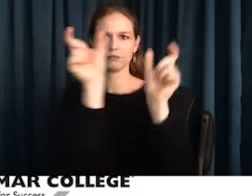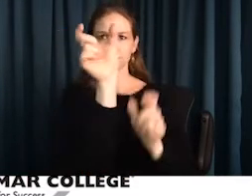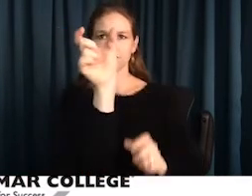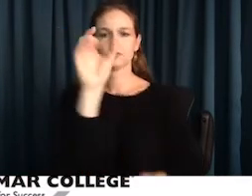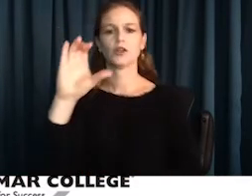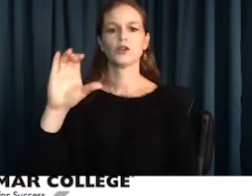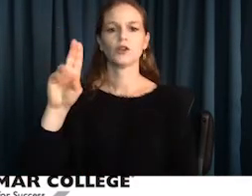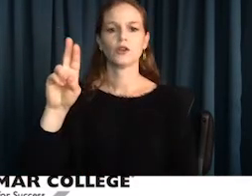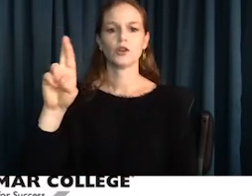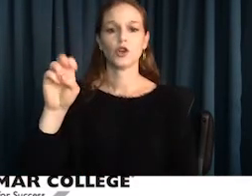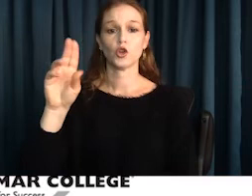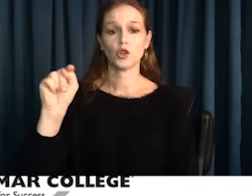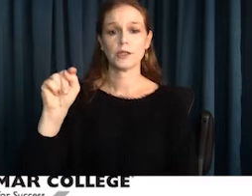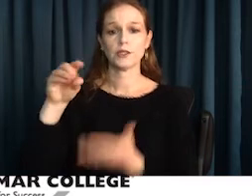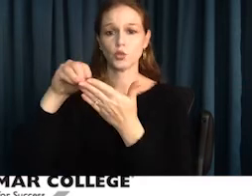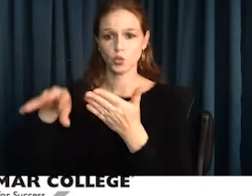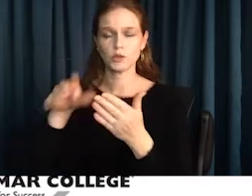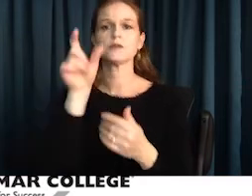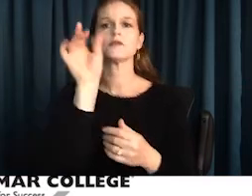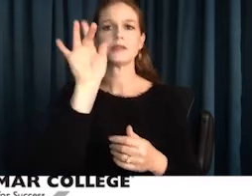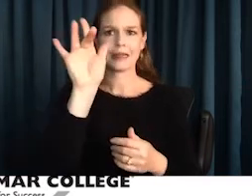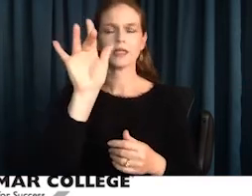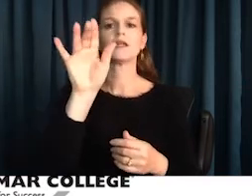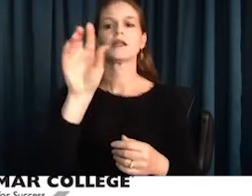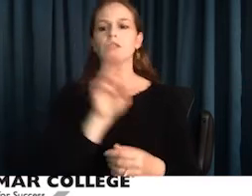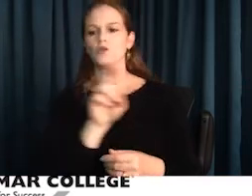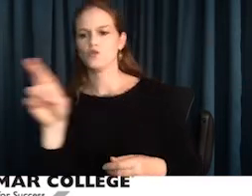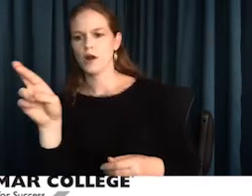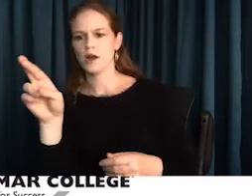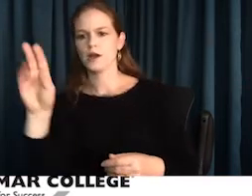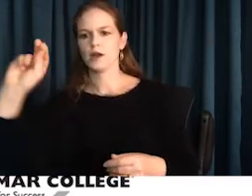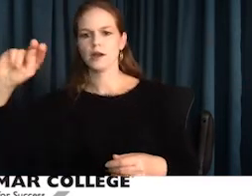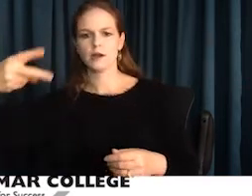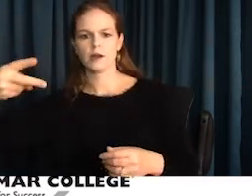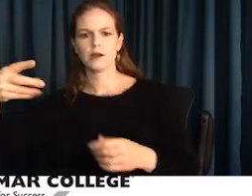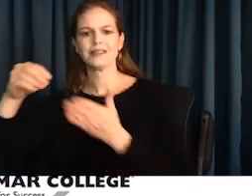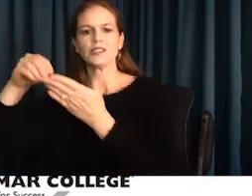and you go to the far right under student support programs you can find the Disability Resource Center.